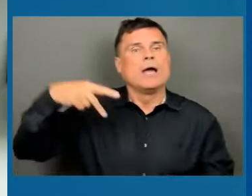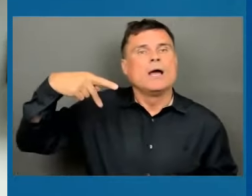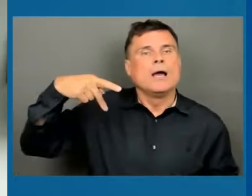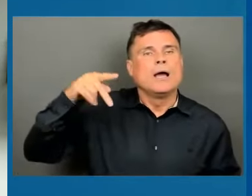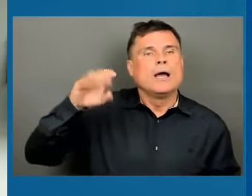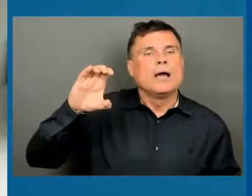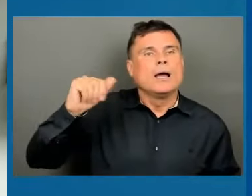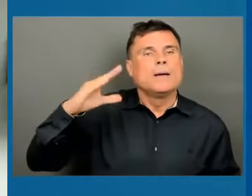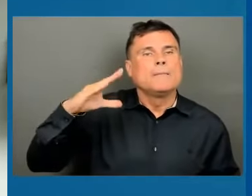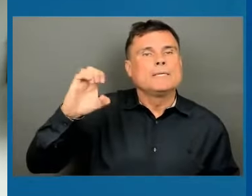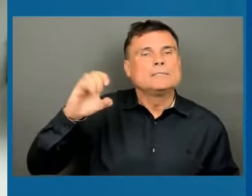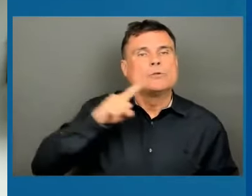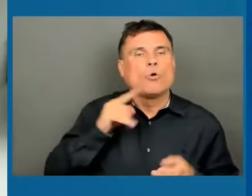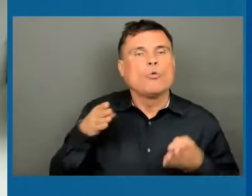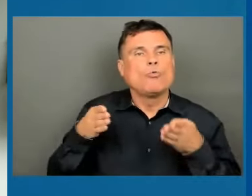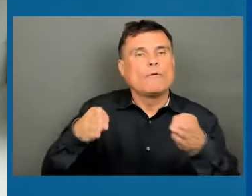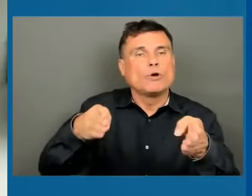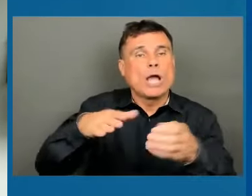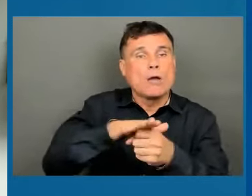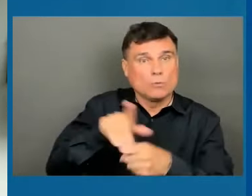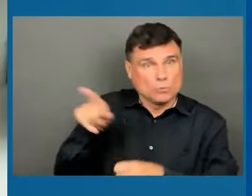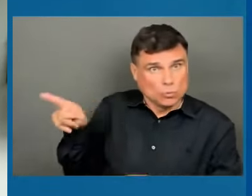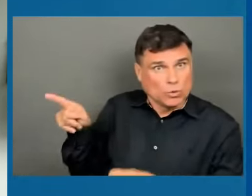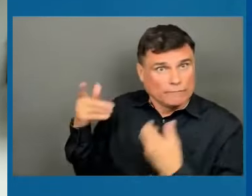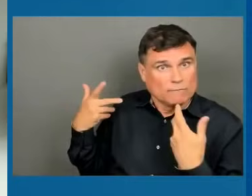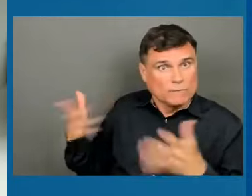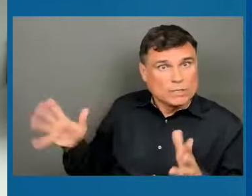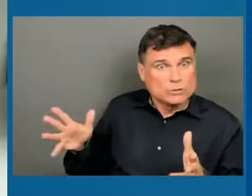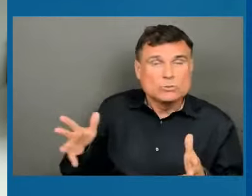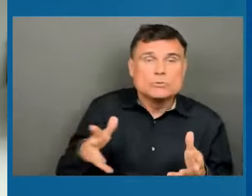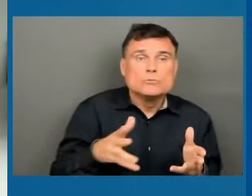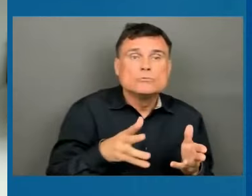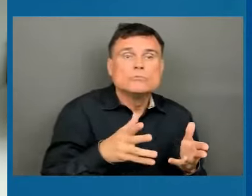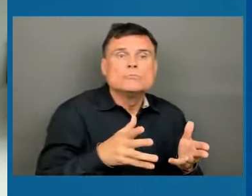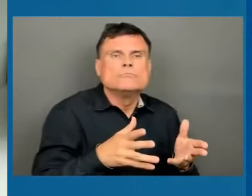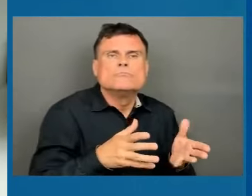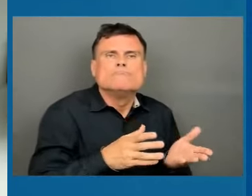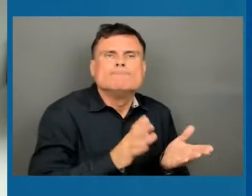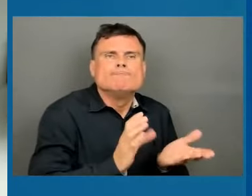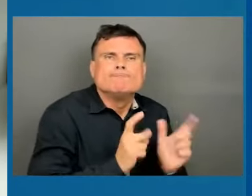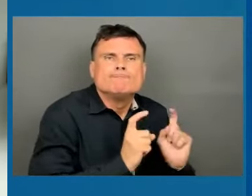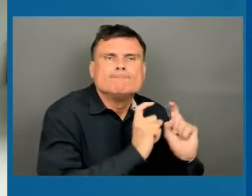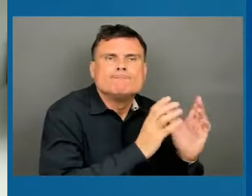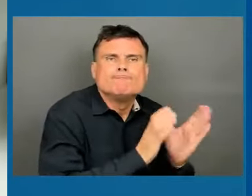mentioned some -- Yes, yeah, correct, they are